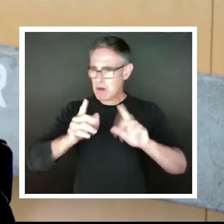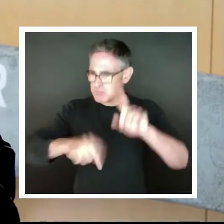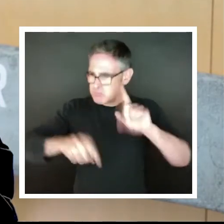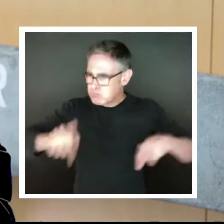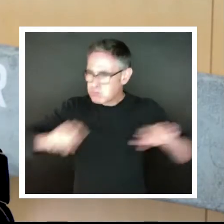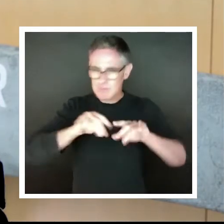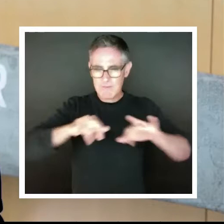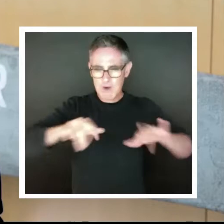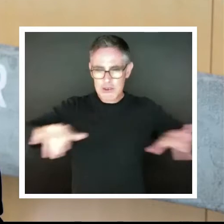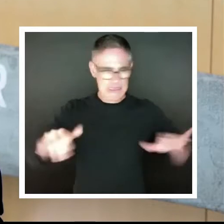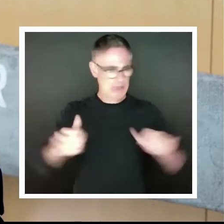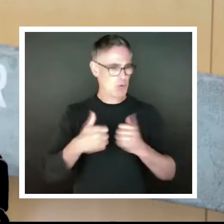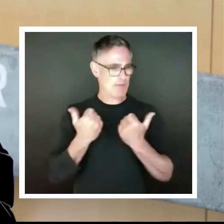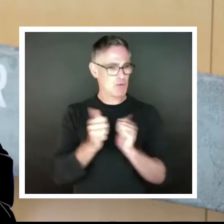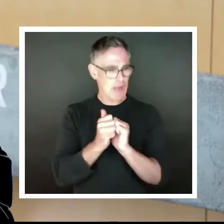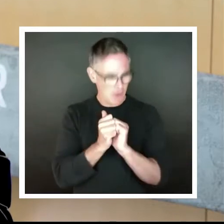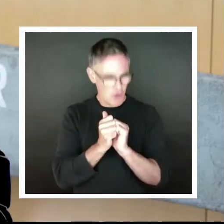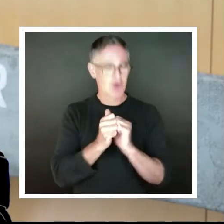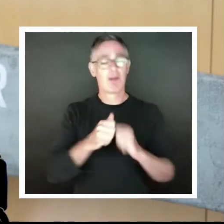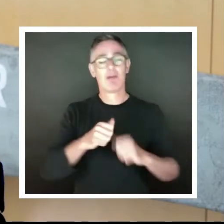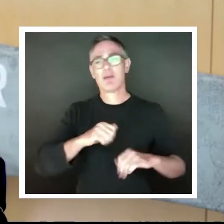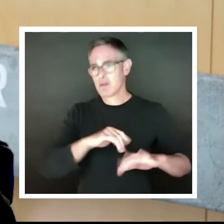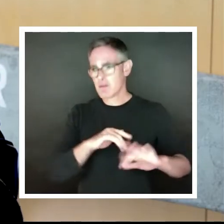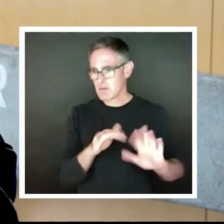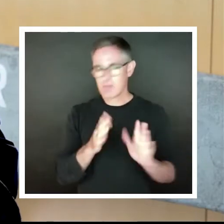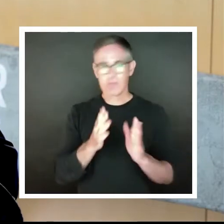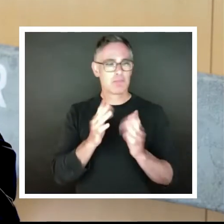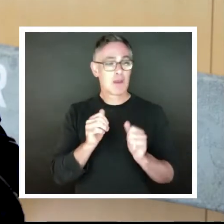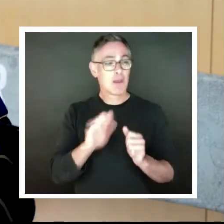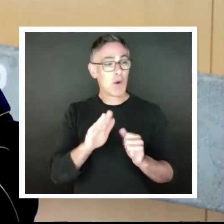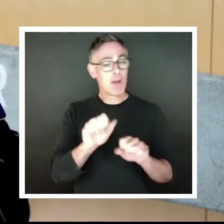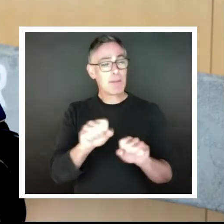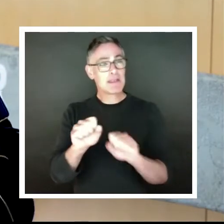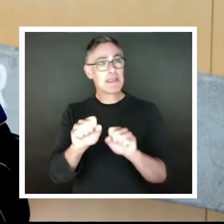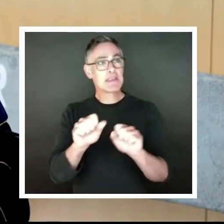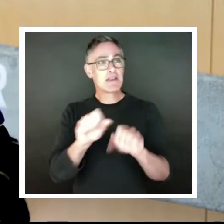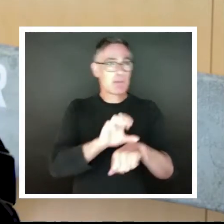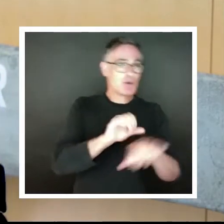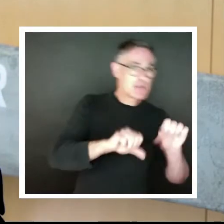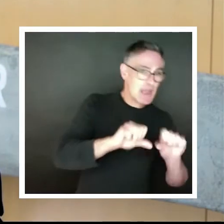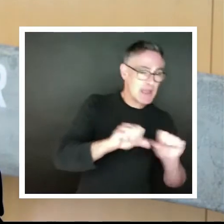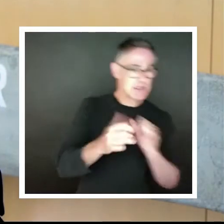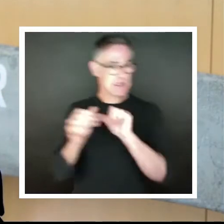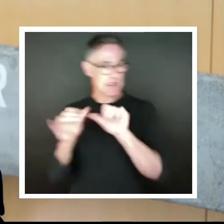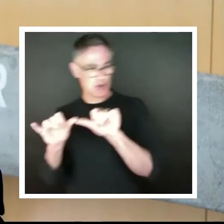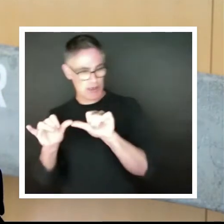With your degrees in engineering or computer science, you have the ability to make the world a better place.